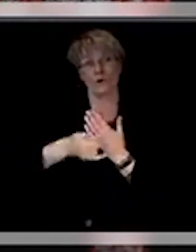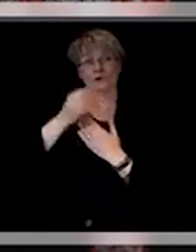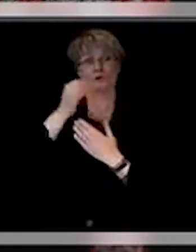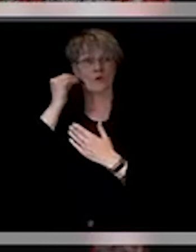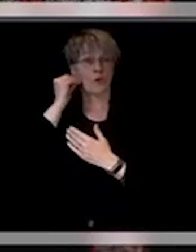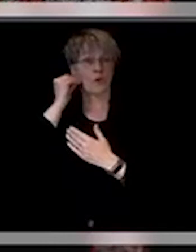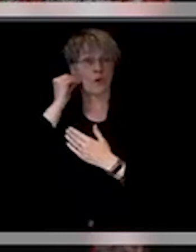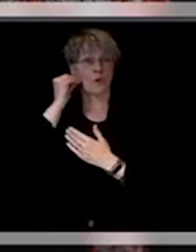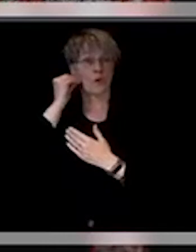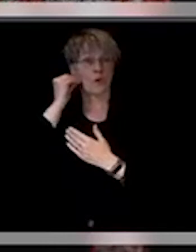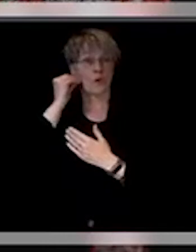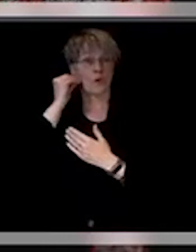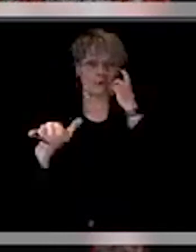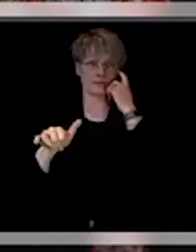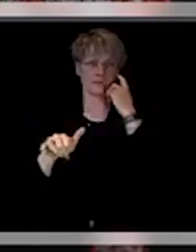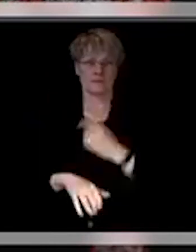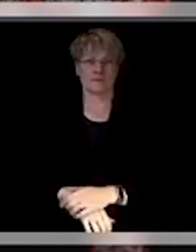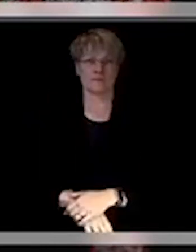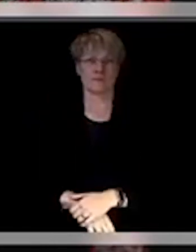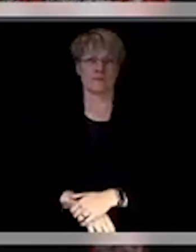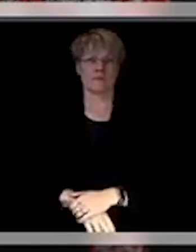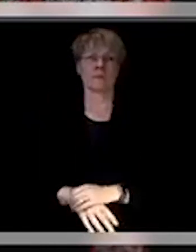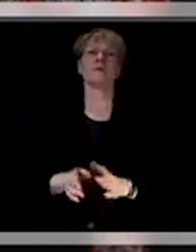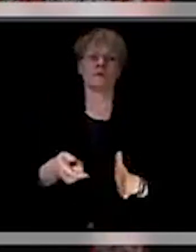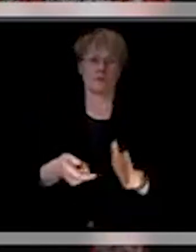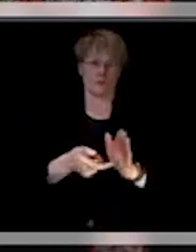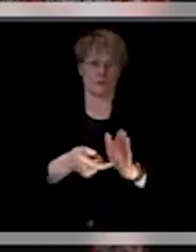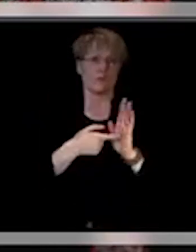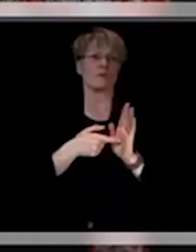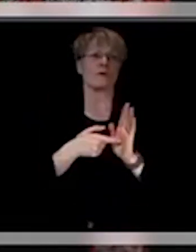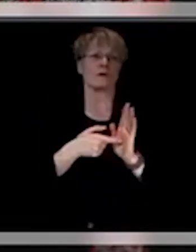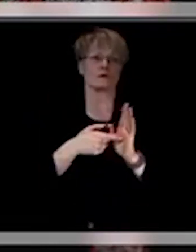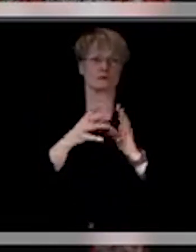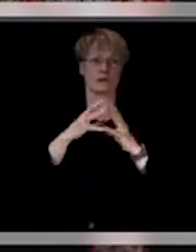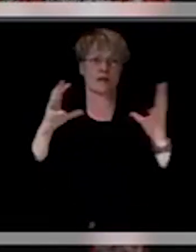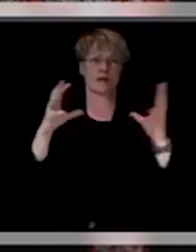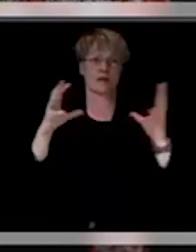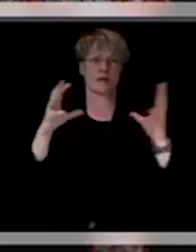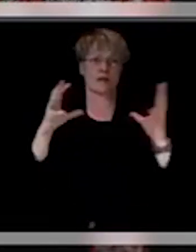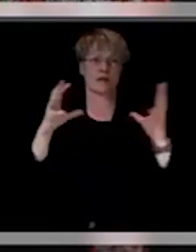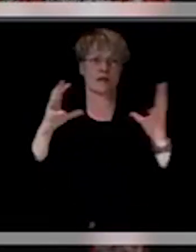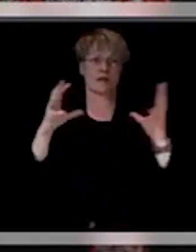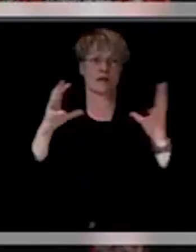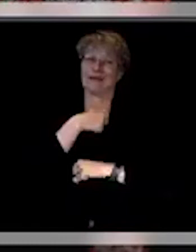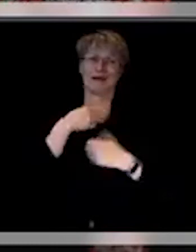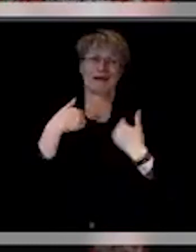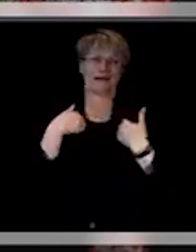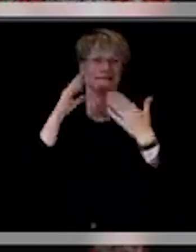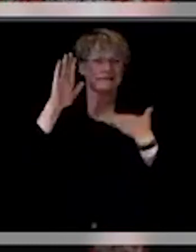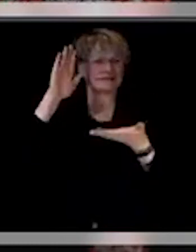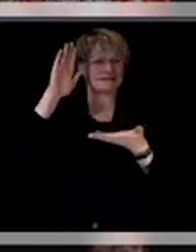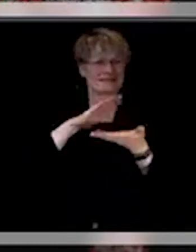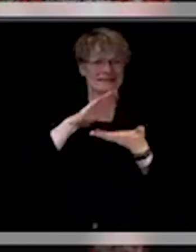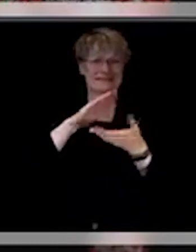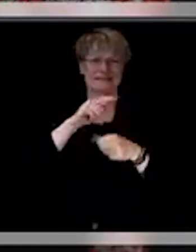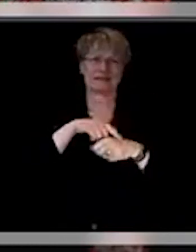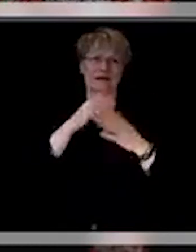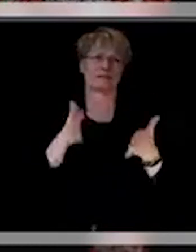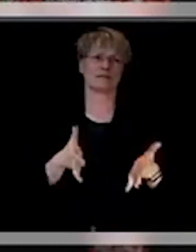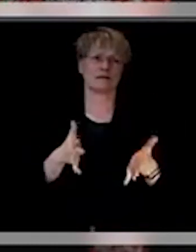for here, but we will be sharing more about that. Somebody asked about the local hospitals already.